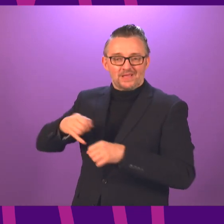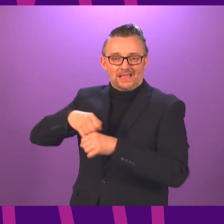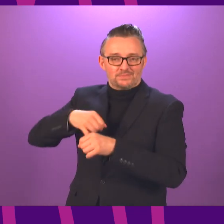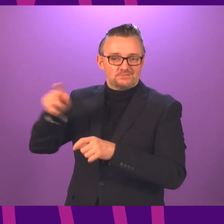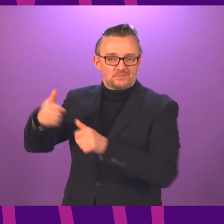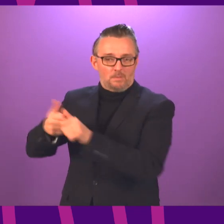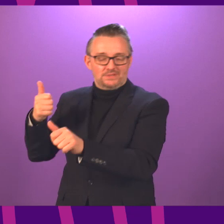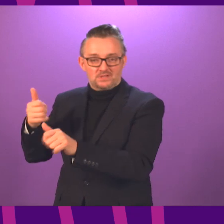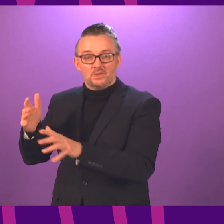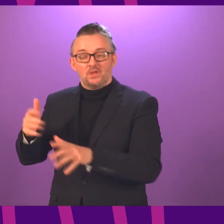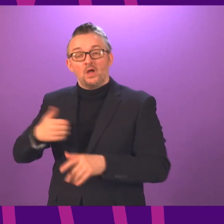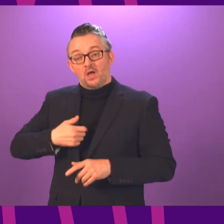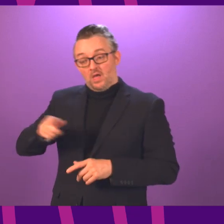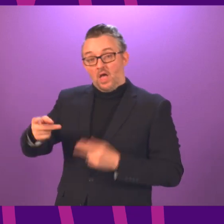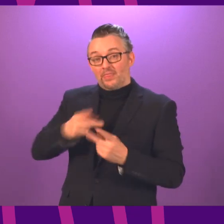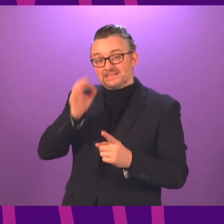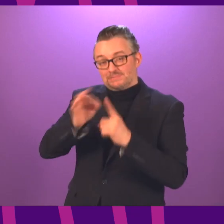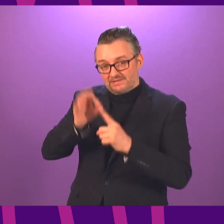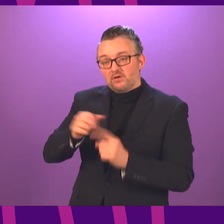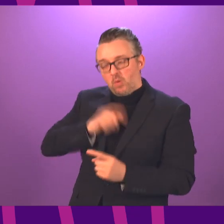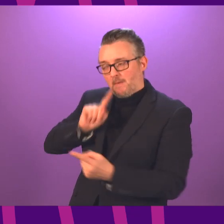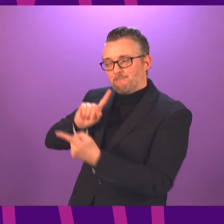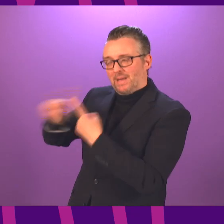I will get back to Kenny Gibson on the specific point.